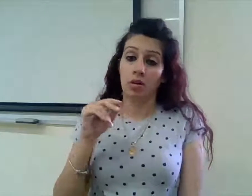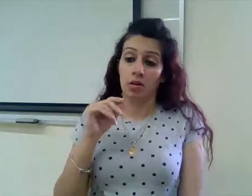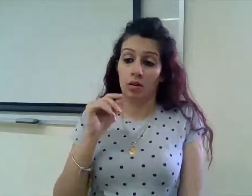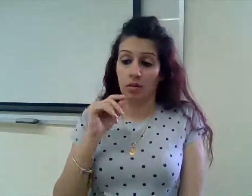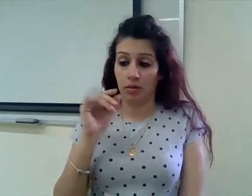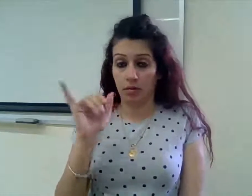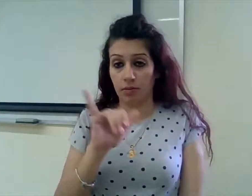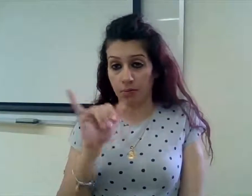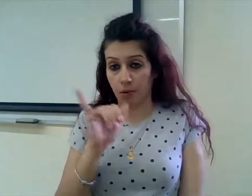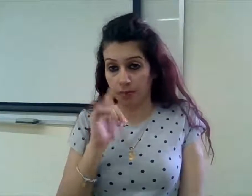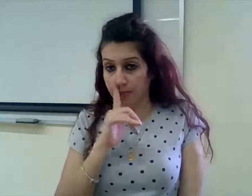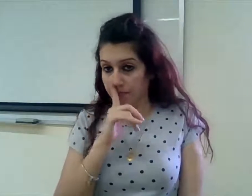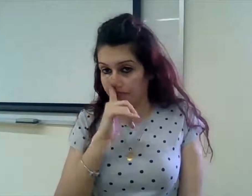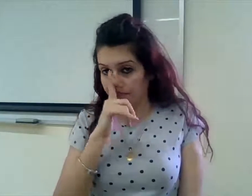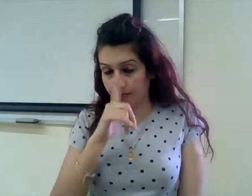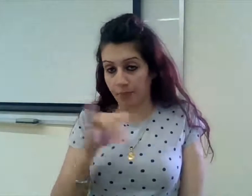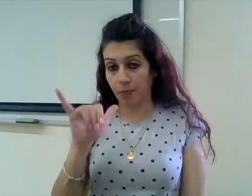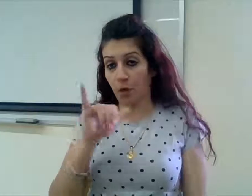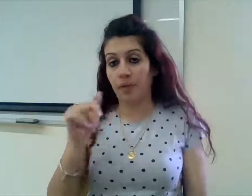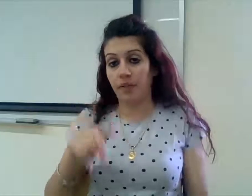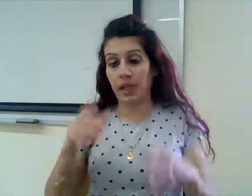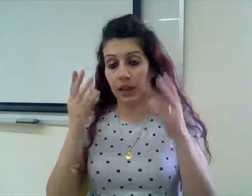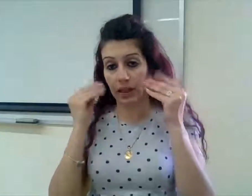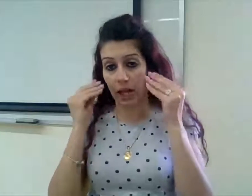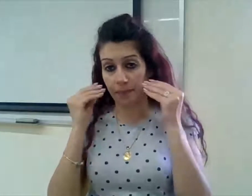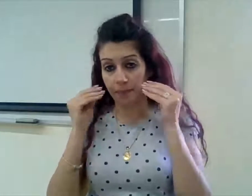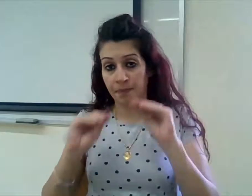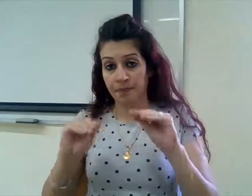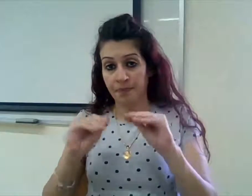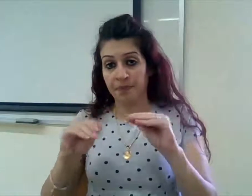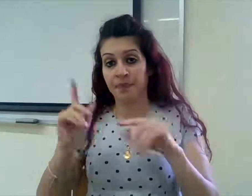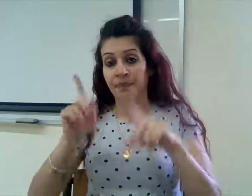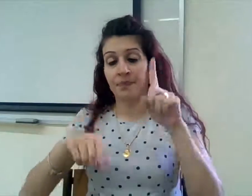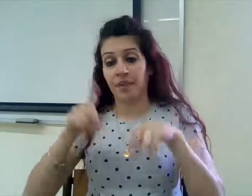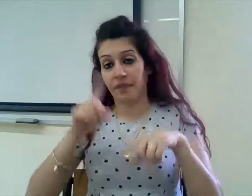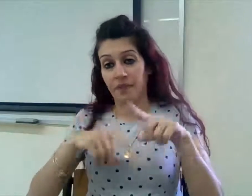particular resources that you know of we would be very open to discussing those